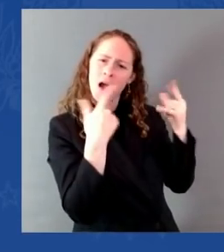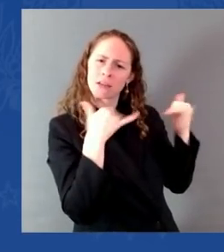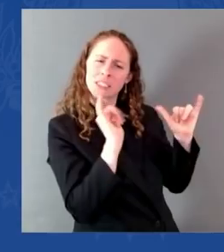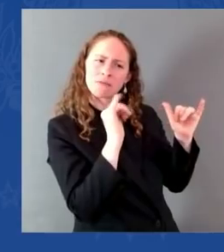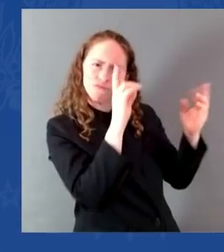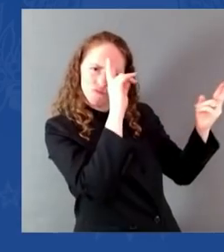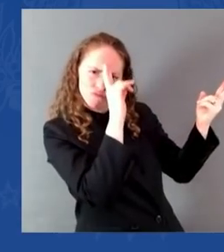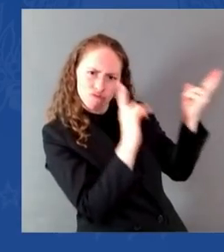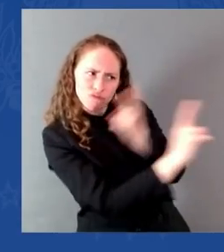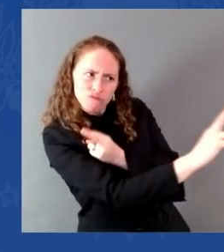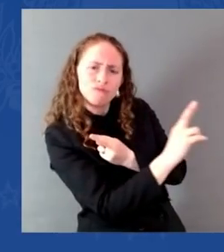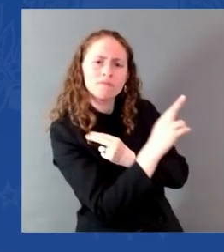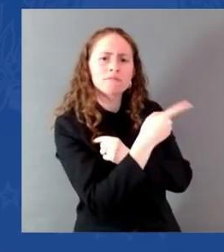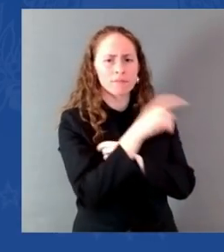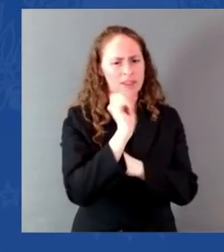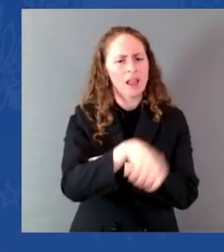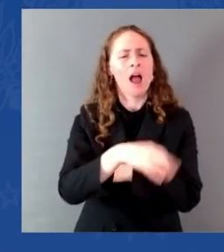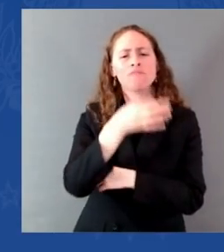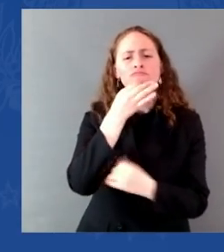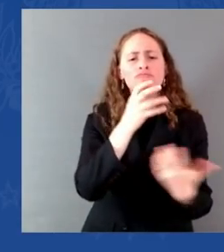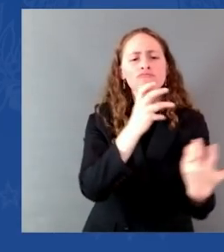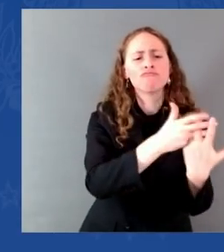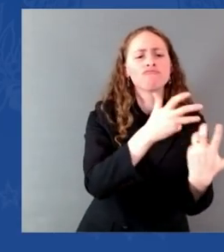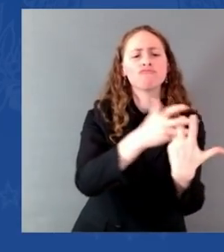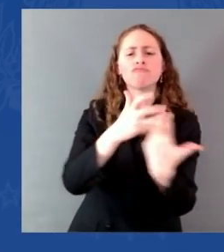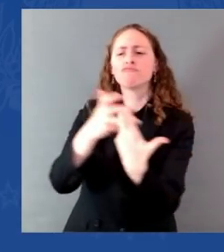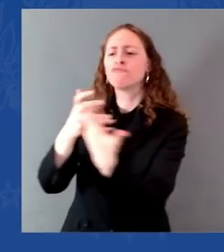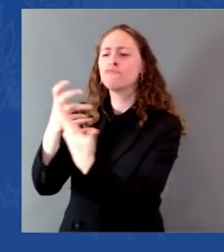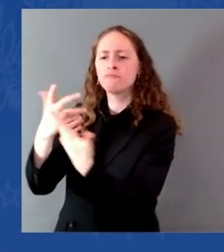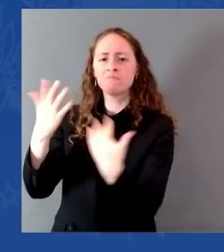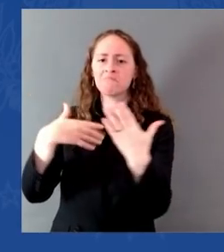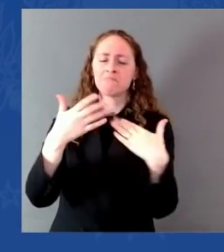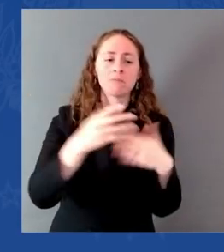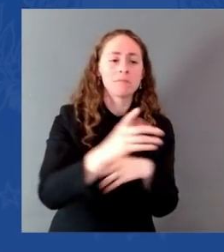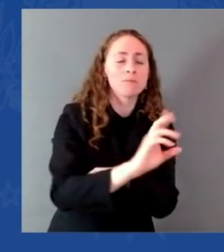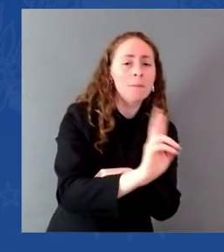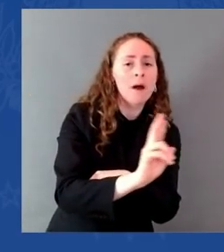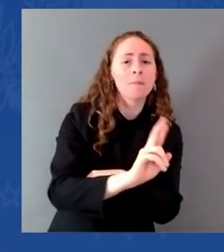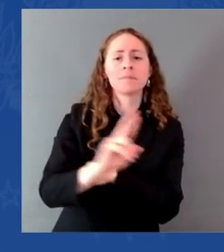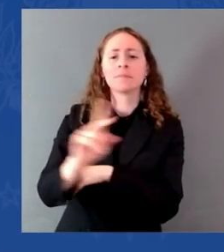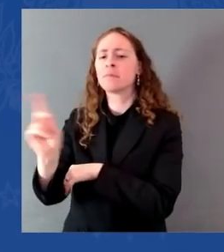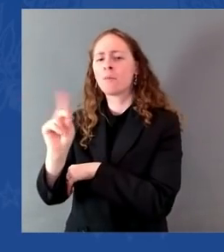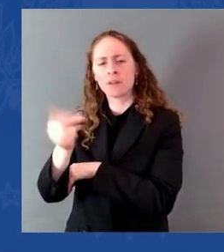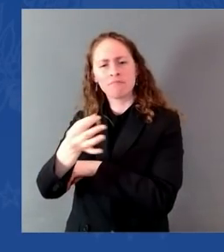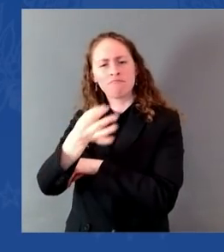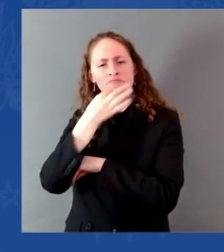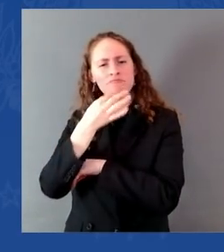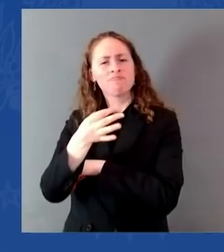And our nation owes Bob Dole a debt of gratitude for the remarkable service and a life well lived.